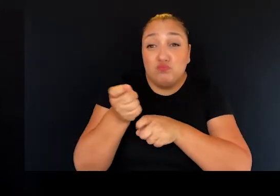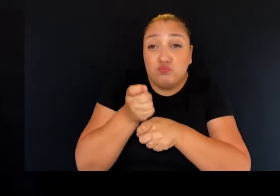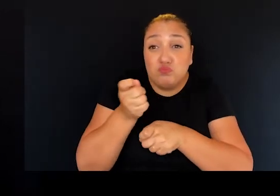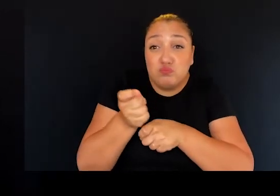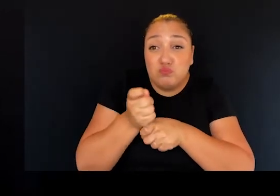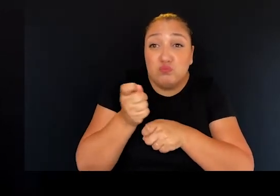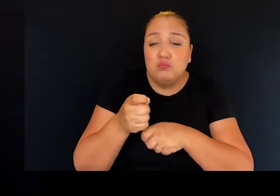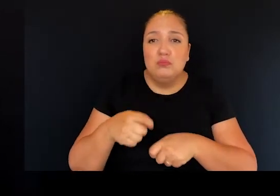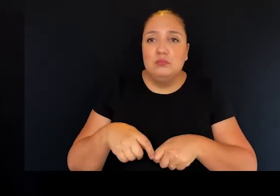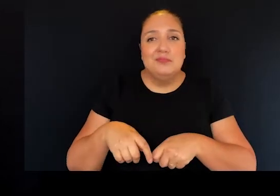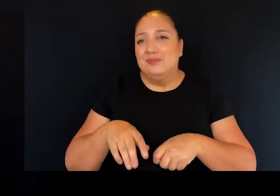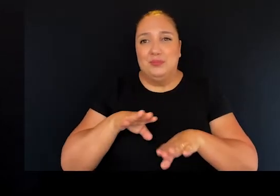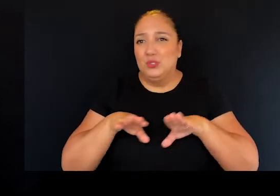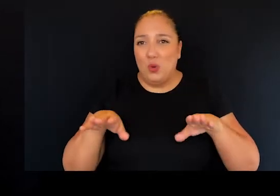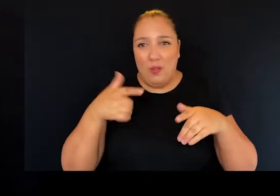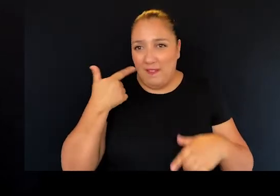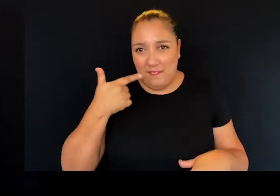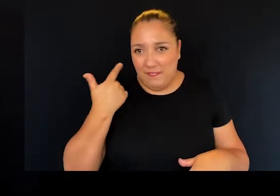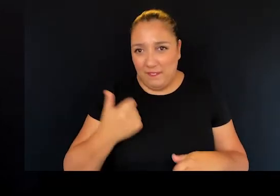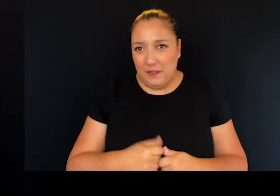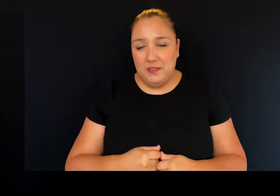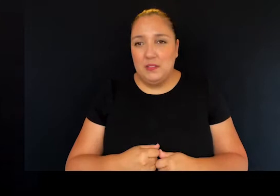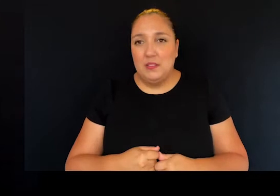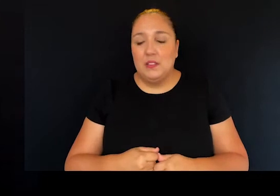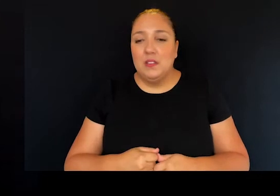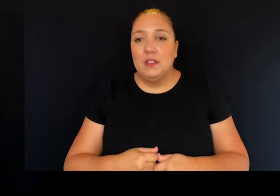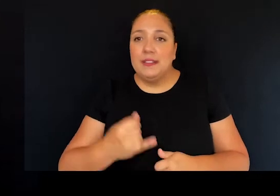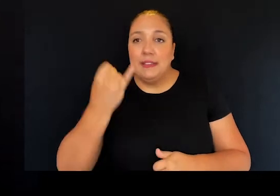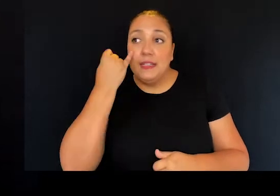If it is said in a way that kind of is meant